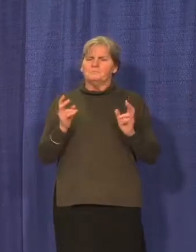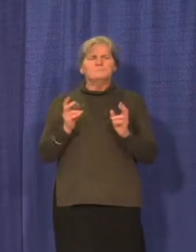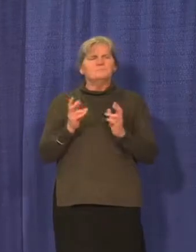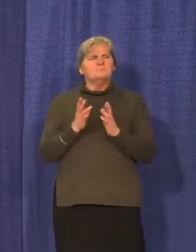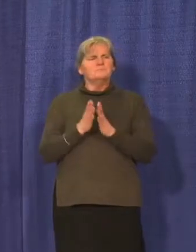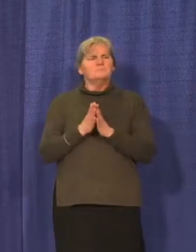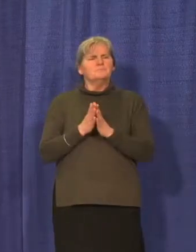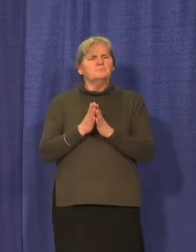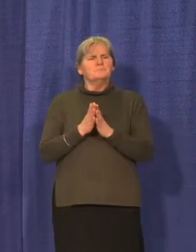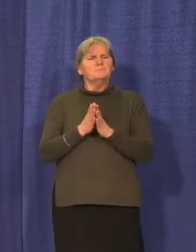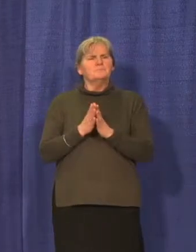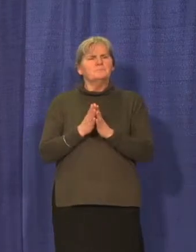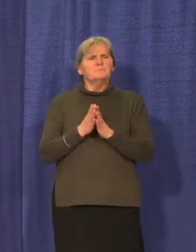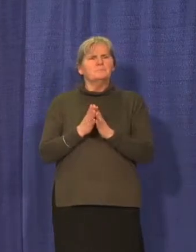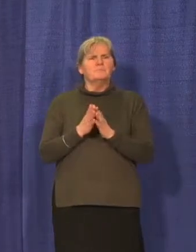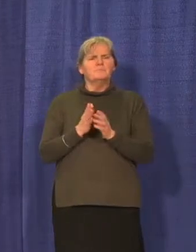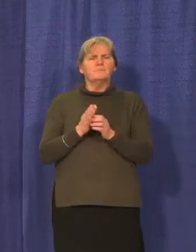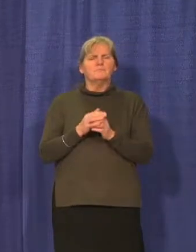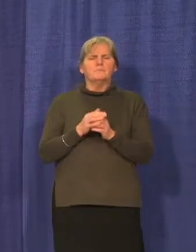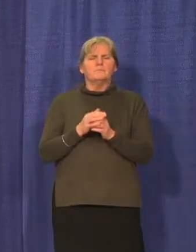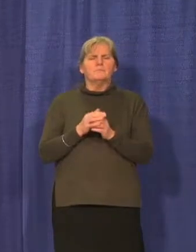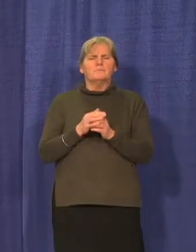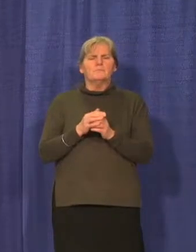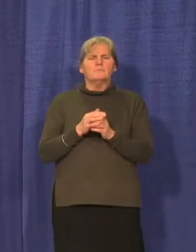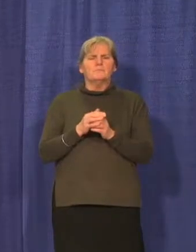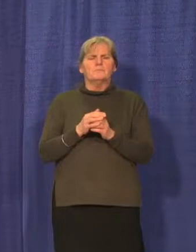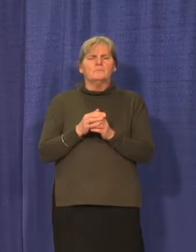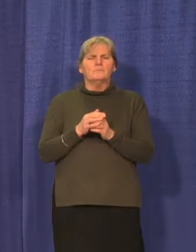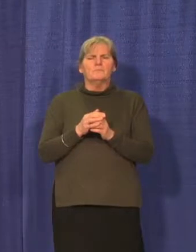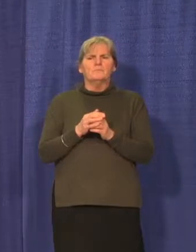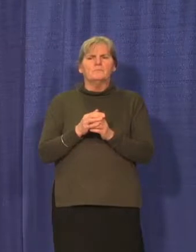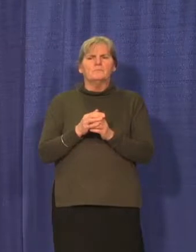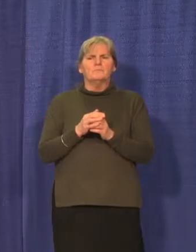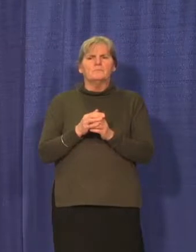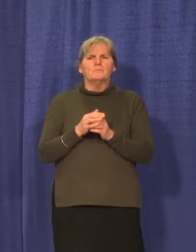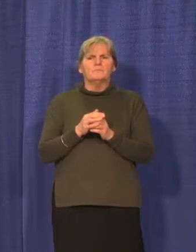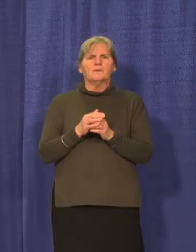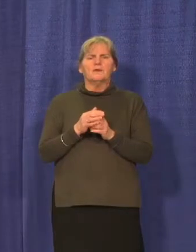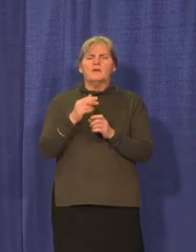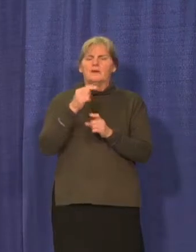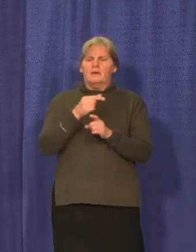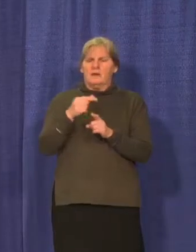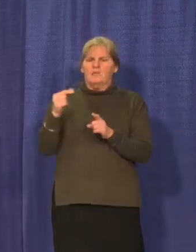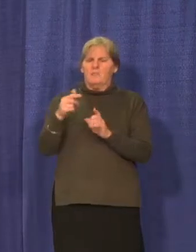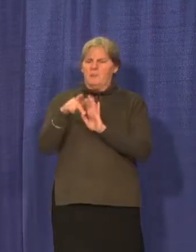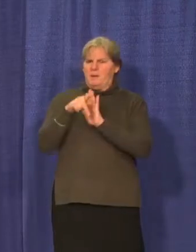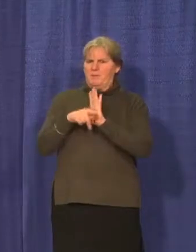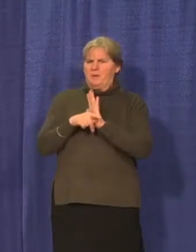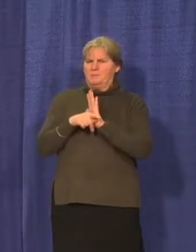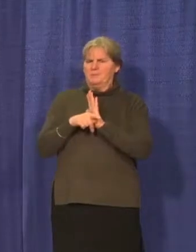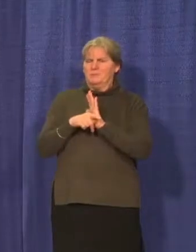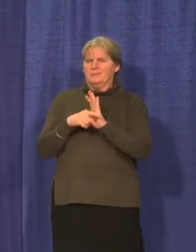information coming out from the government in regards to policies, and particular self isolation.